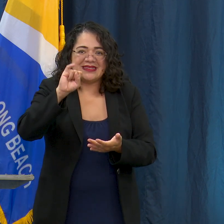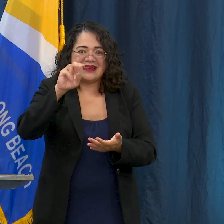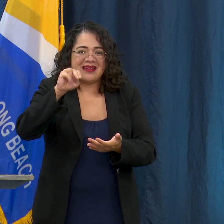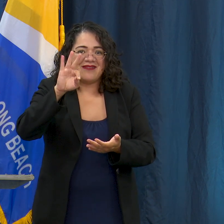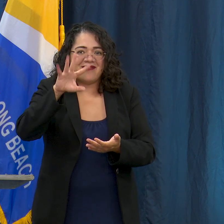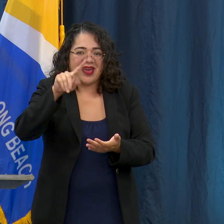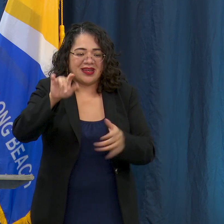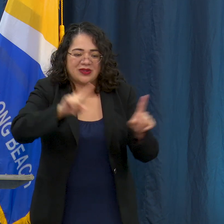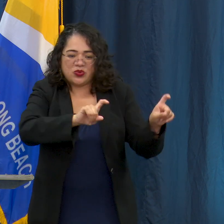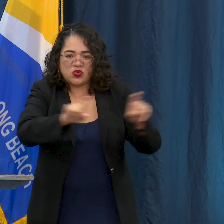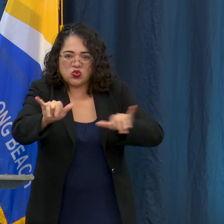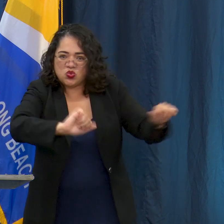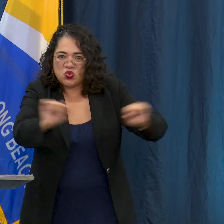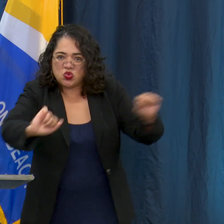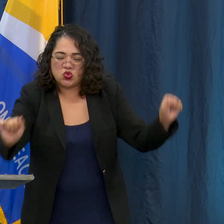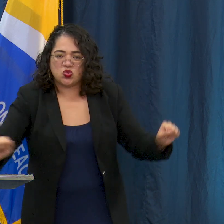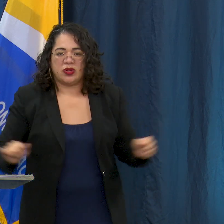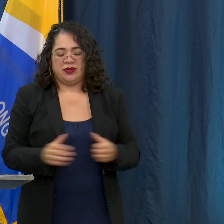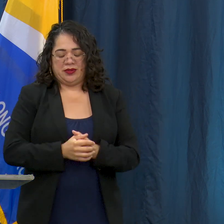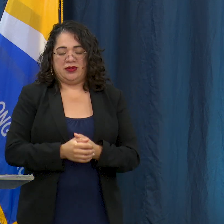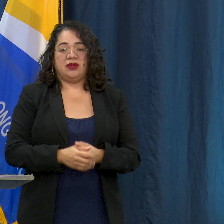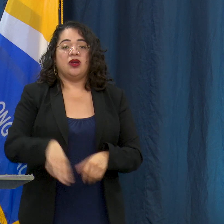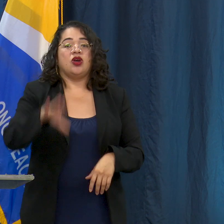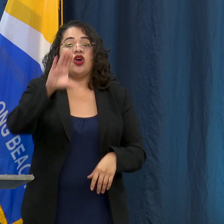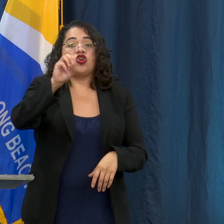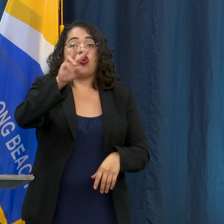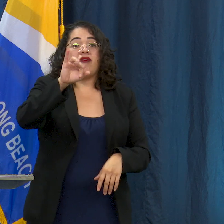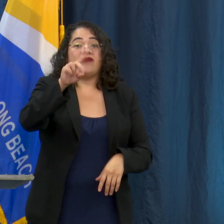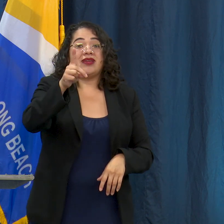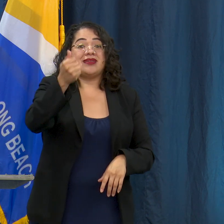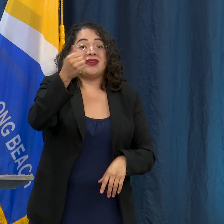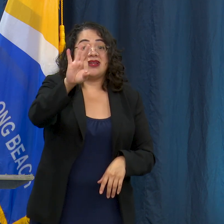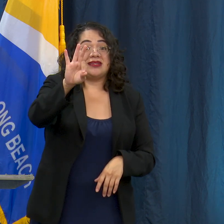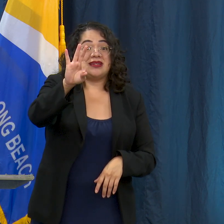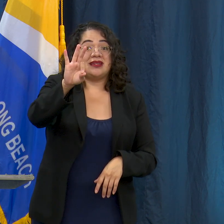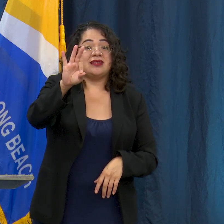is that our COVID-19 info line has new hours. It's now open Monday through